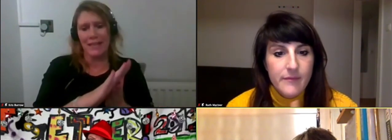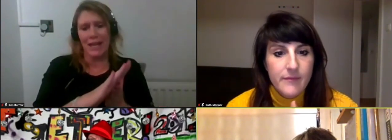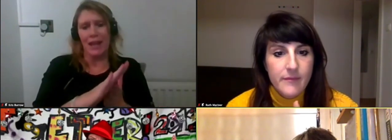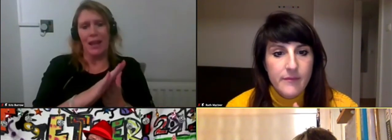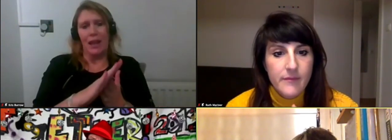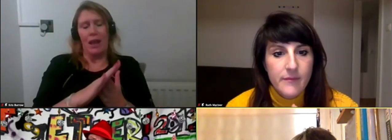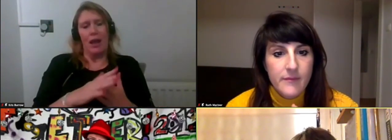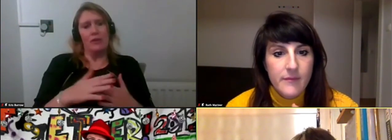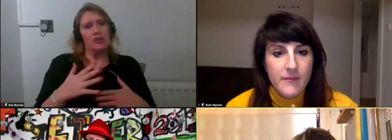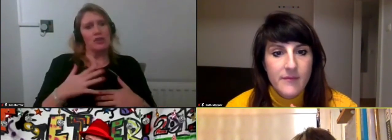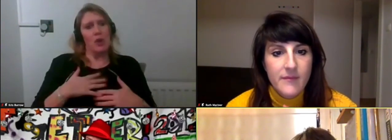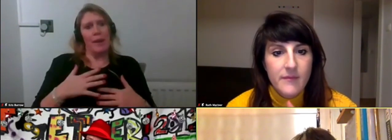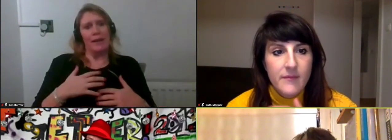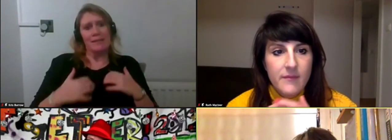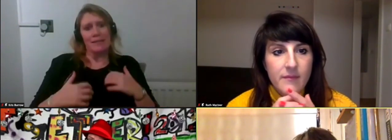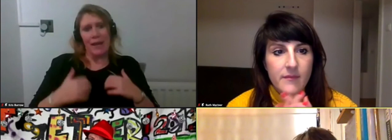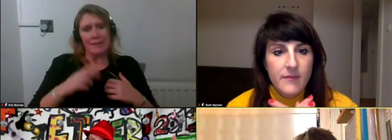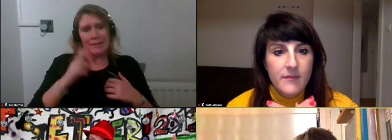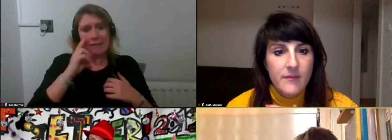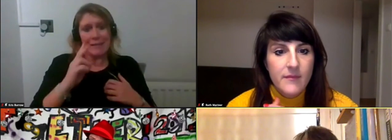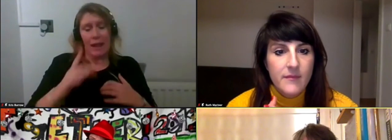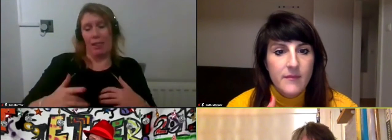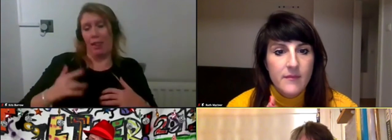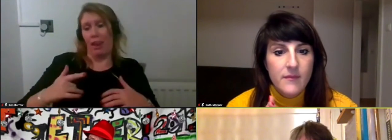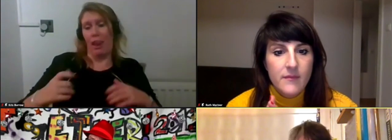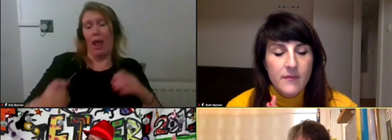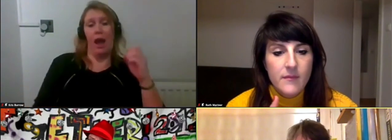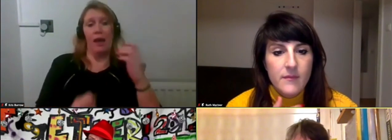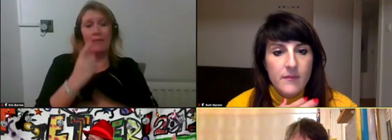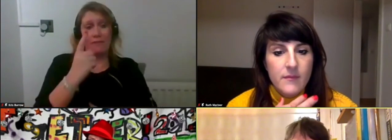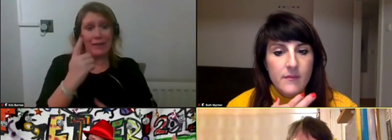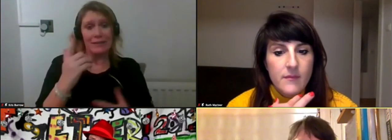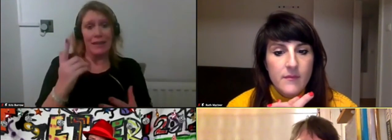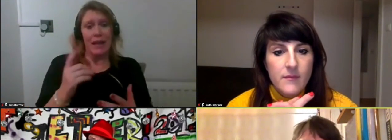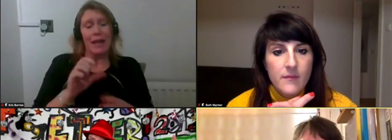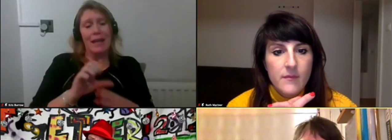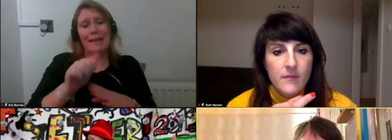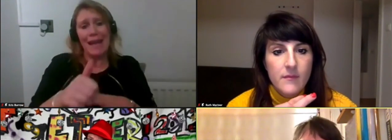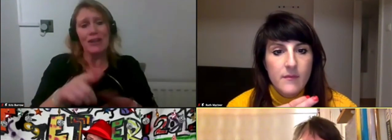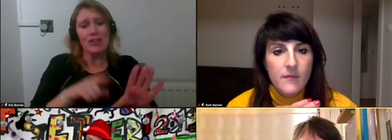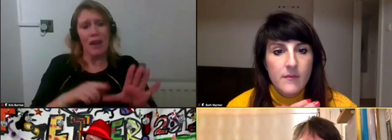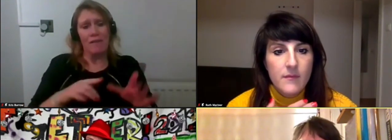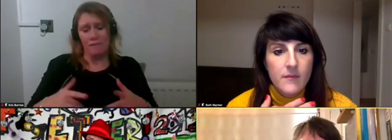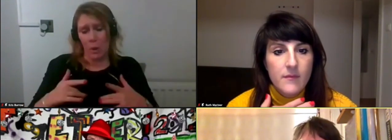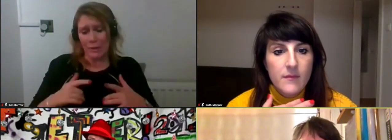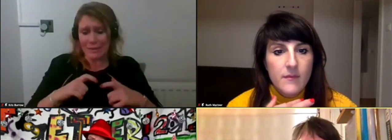production, next year I think is still going to be a bit difficult for live, so